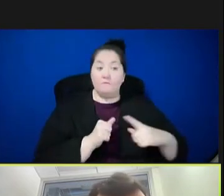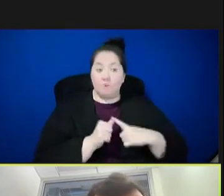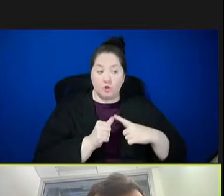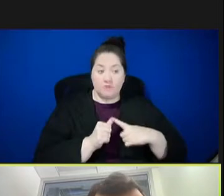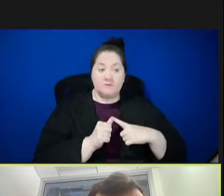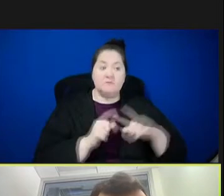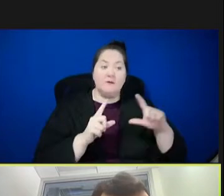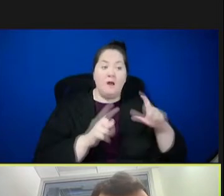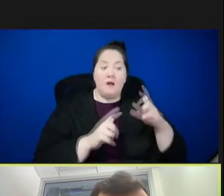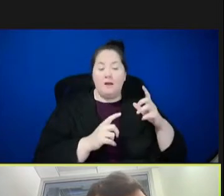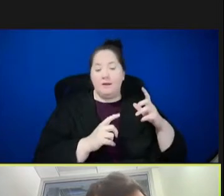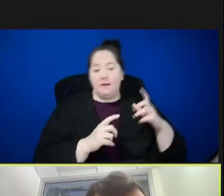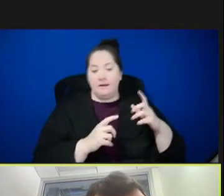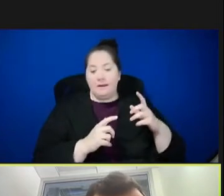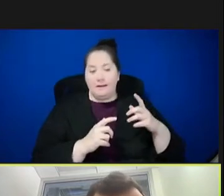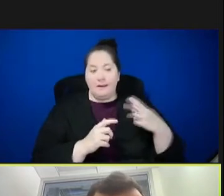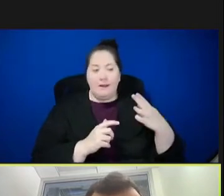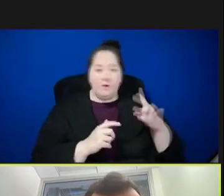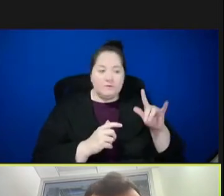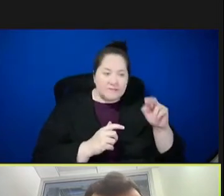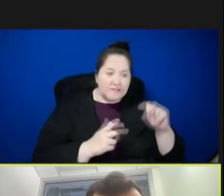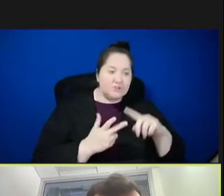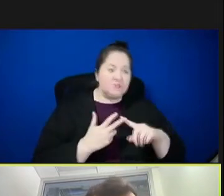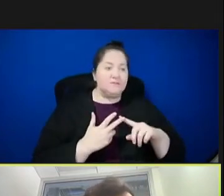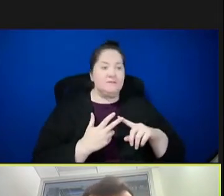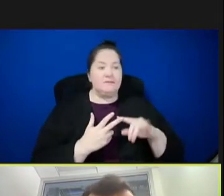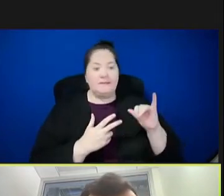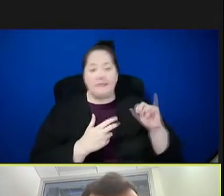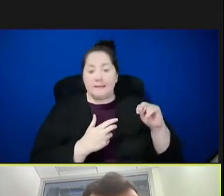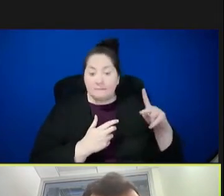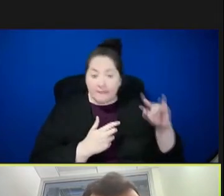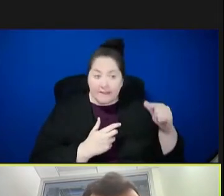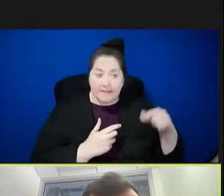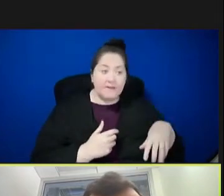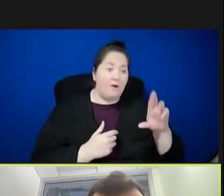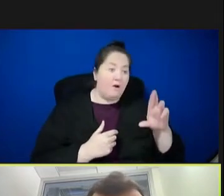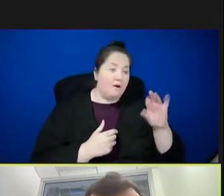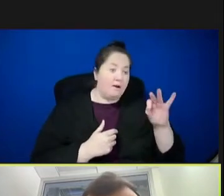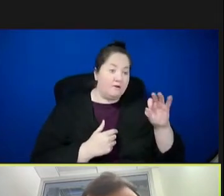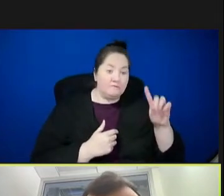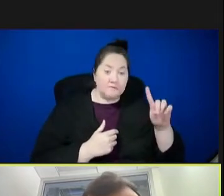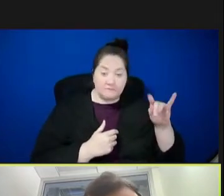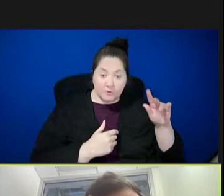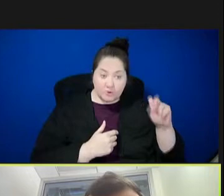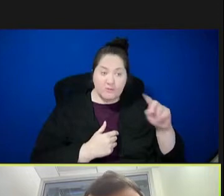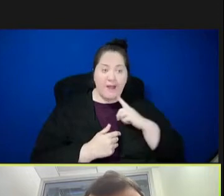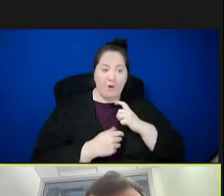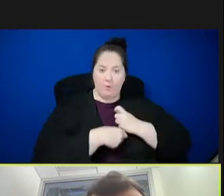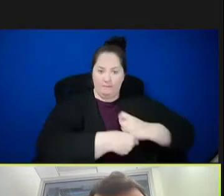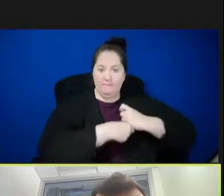inpainting, and RF diffusion are ways to generate these backbones using these AI-assisted networks.